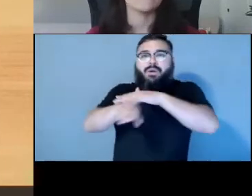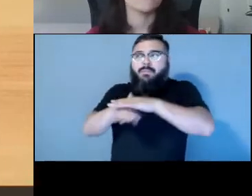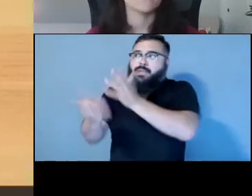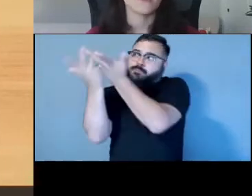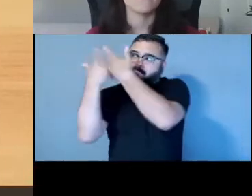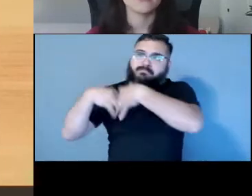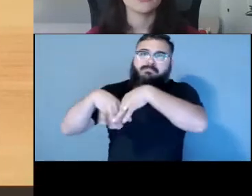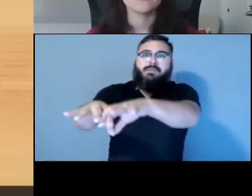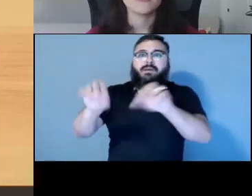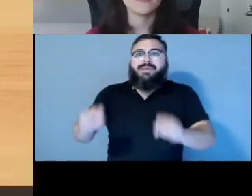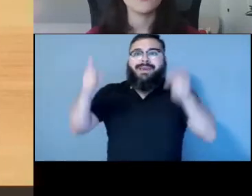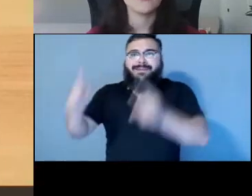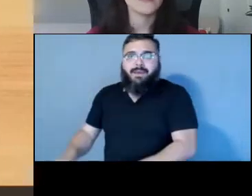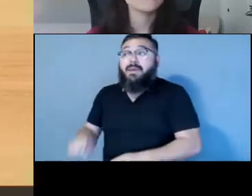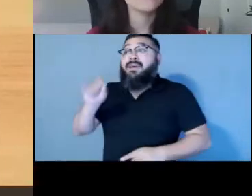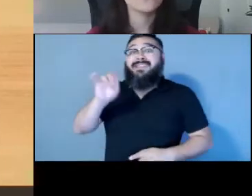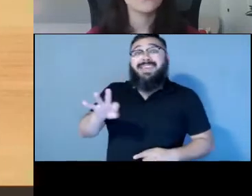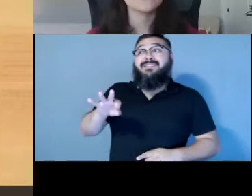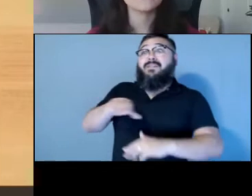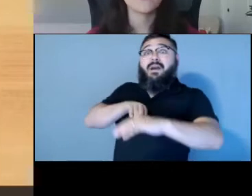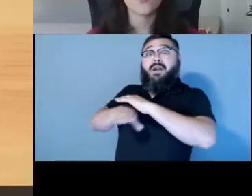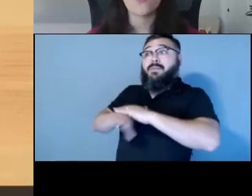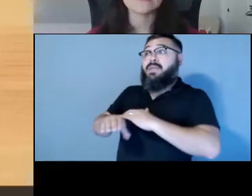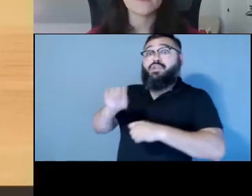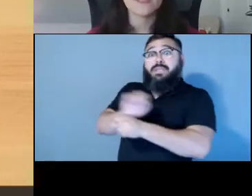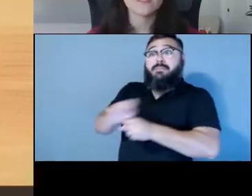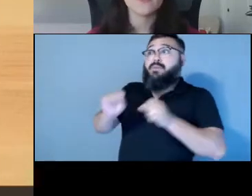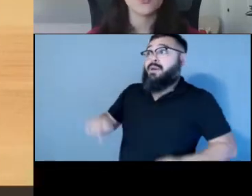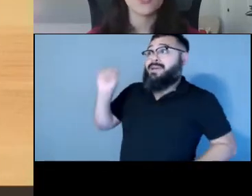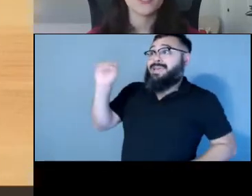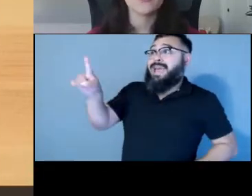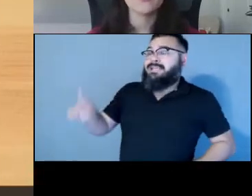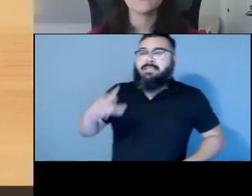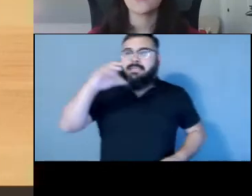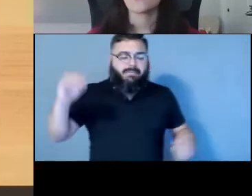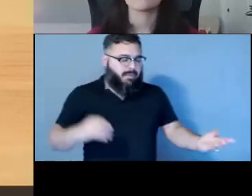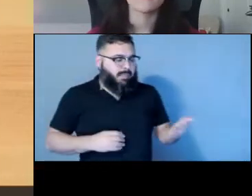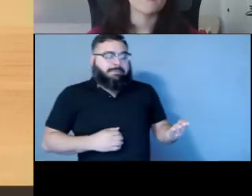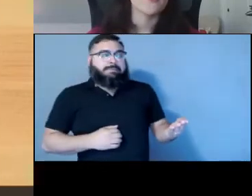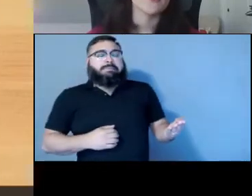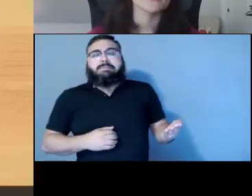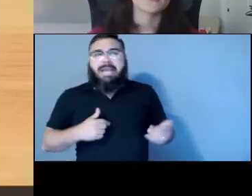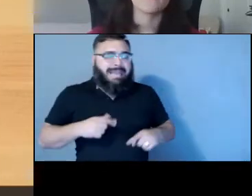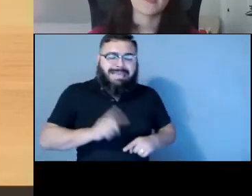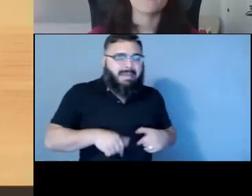if the accomodation that the employee asked for is not quite something the employer could do, well, then the employers should come back